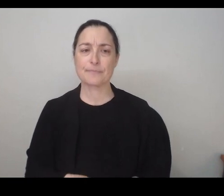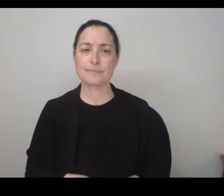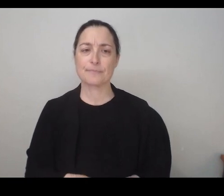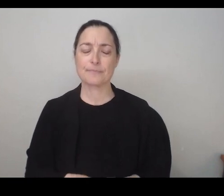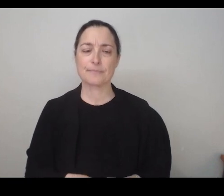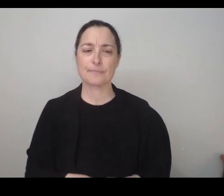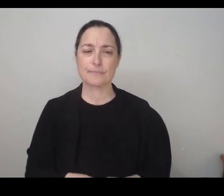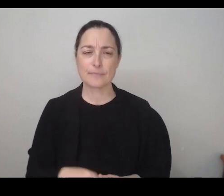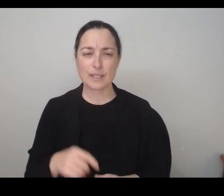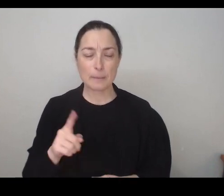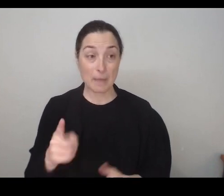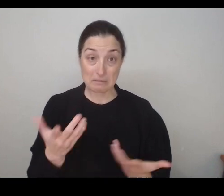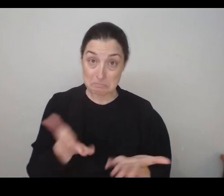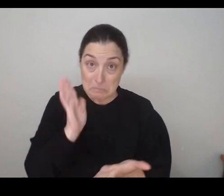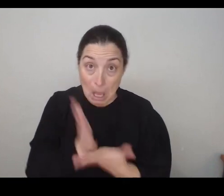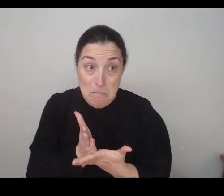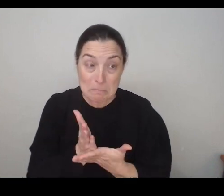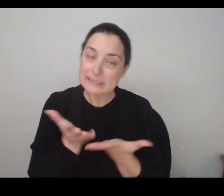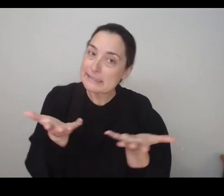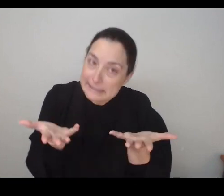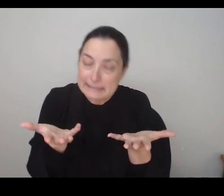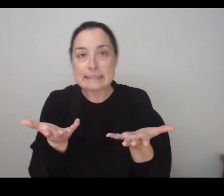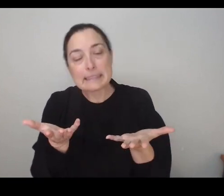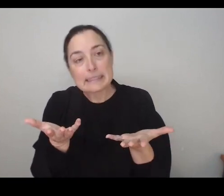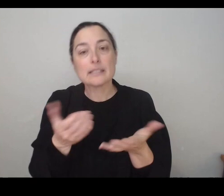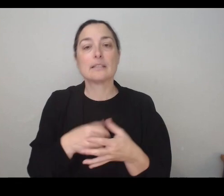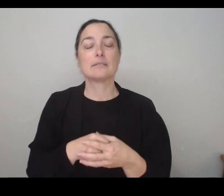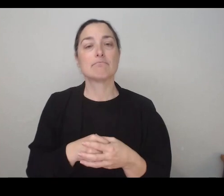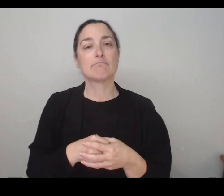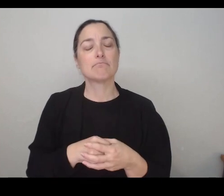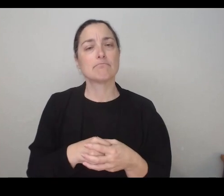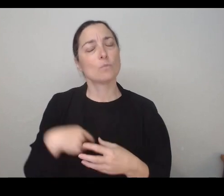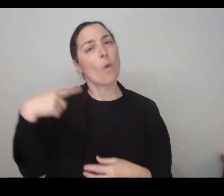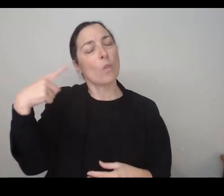Is it a legend, we don't know exactly, but it's told that Ky Dong,